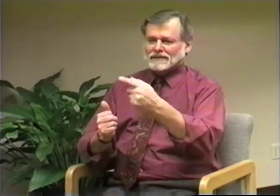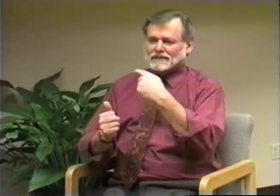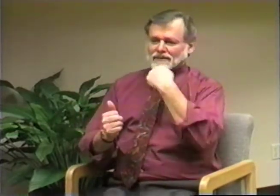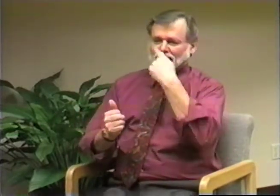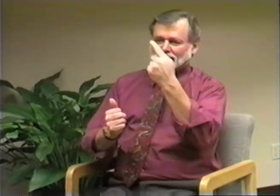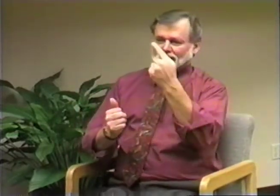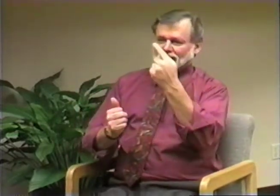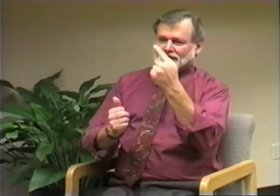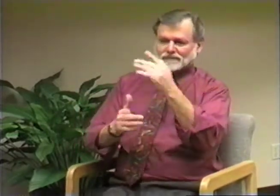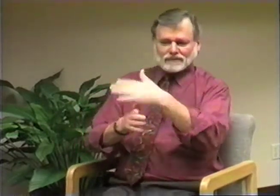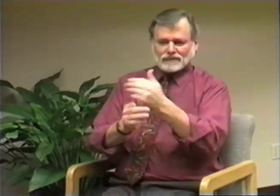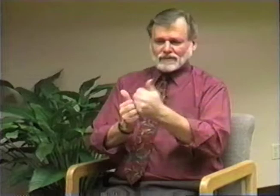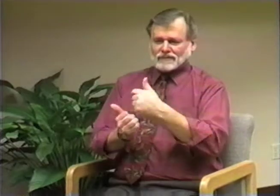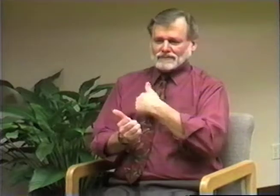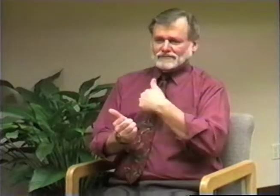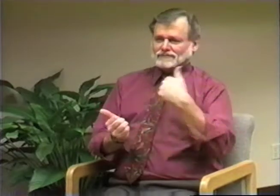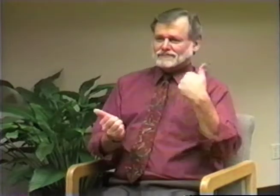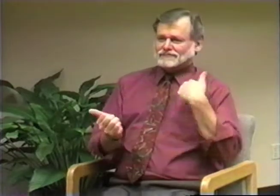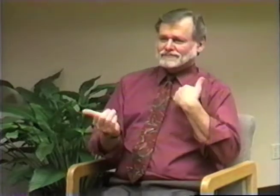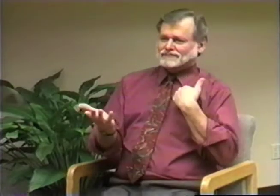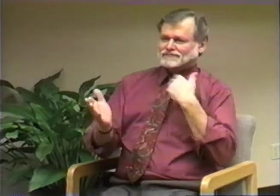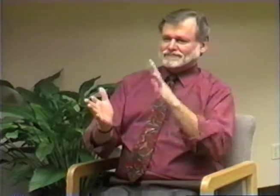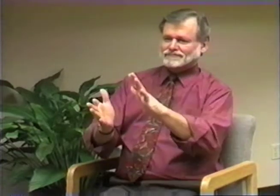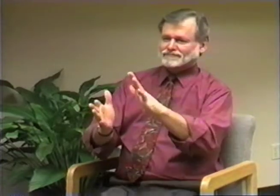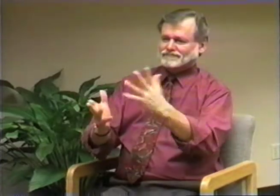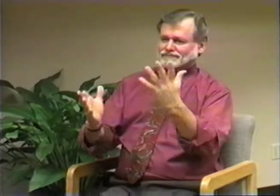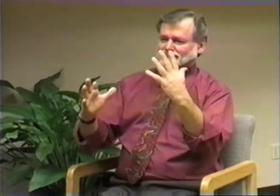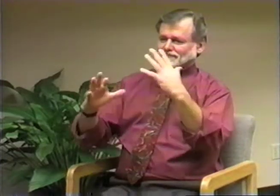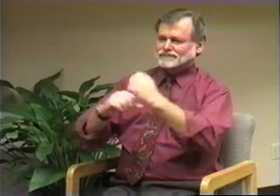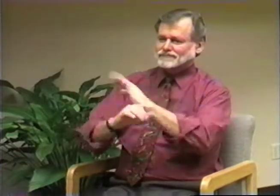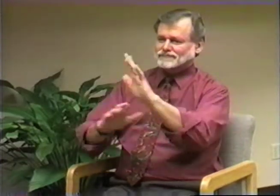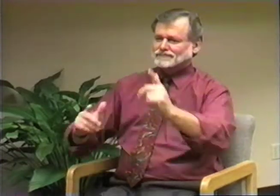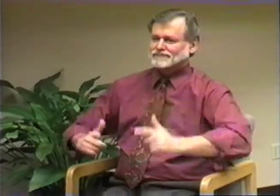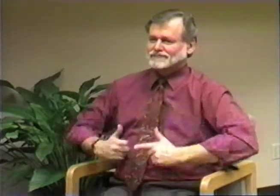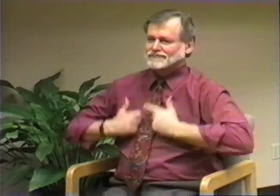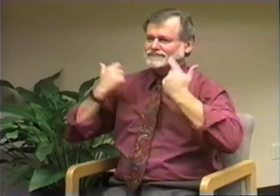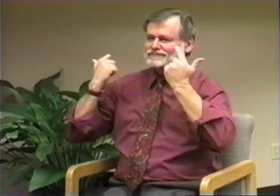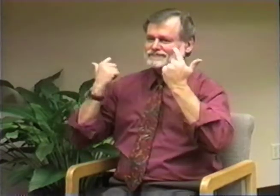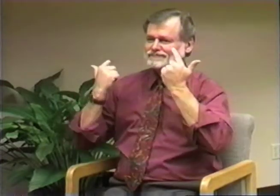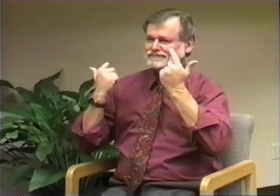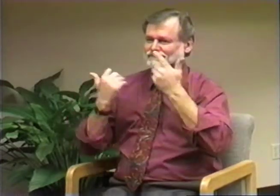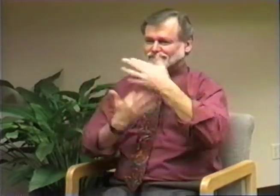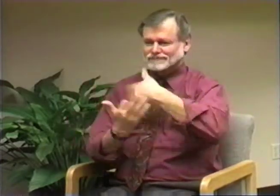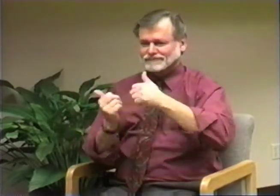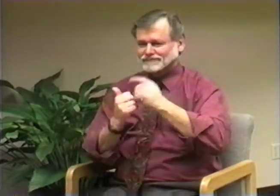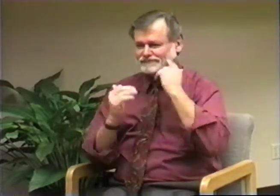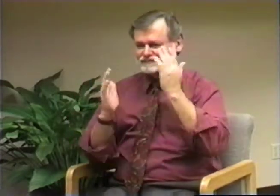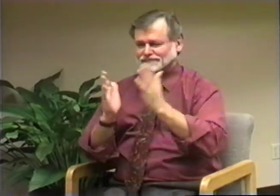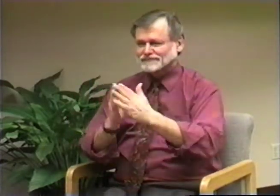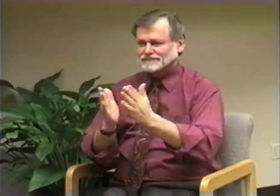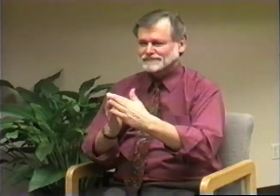We only have a little time left here. If you could maybe share with us